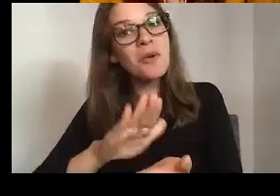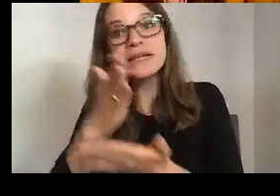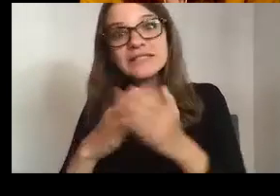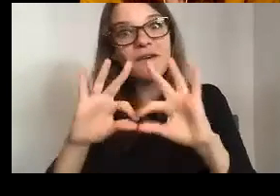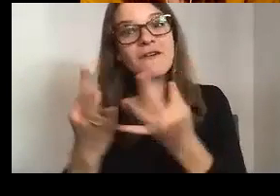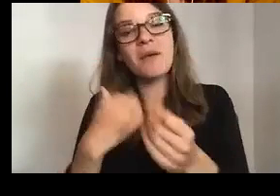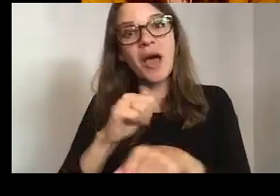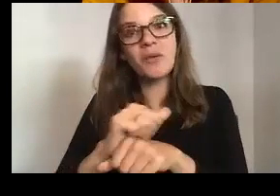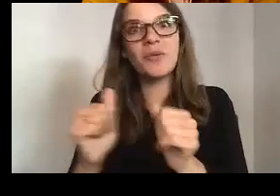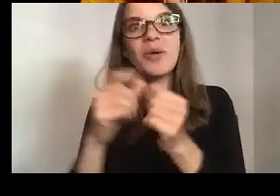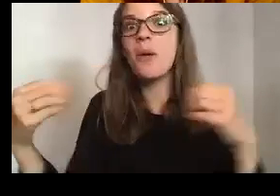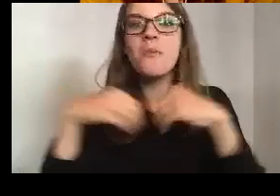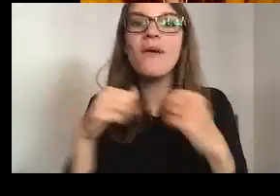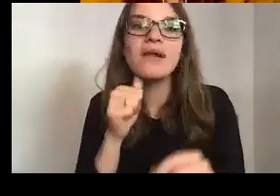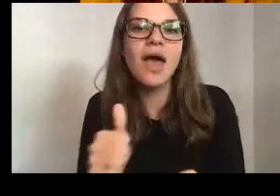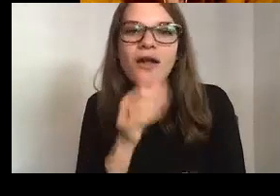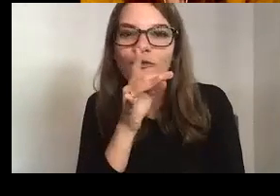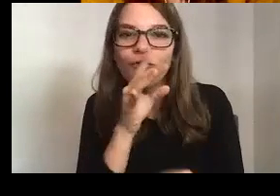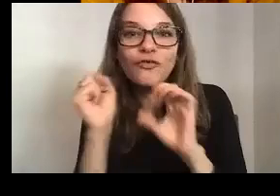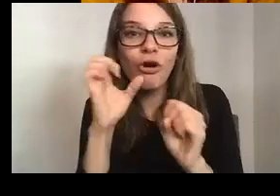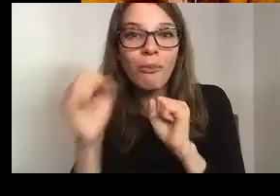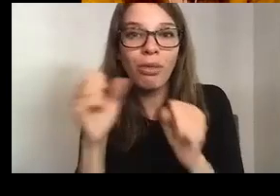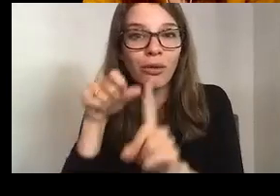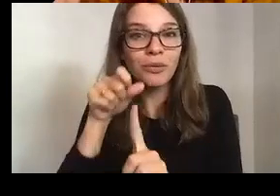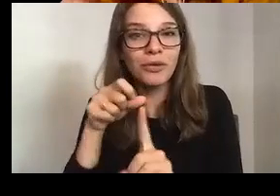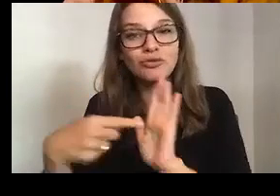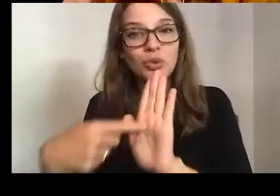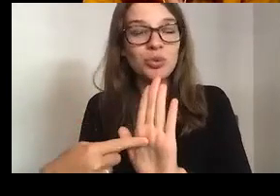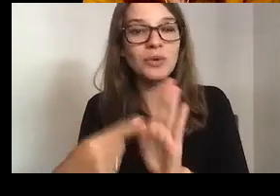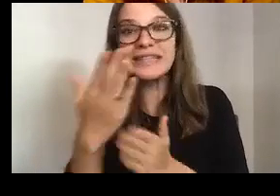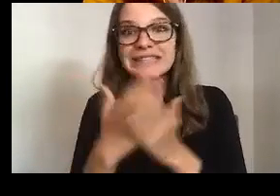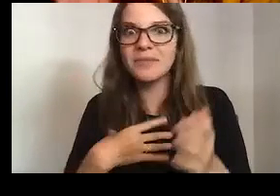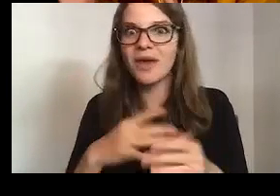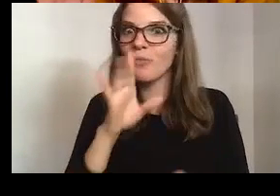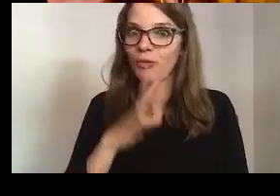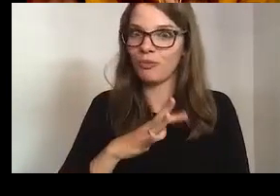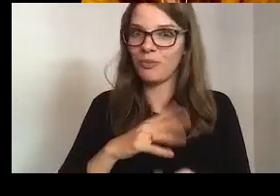have used more nonverbal cues so their child really liked thumbs up or a quick high five